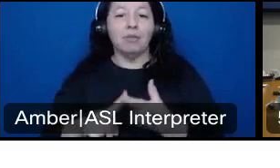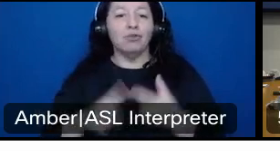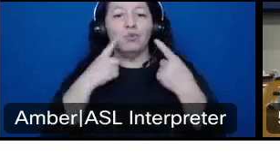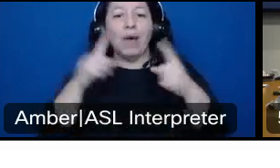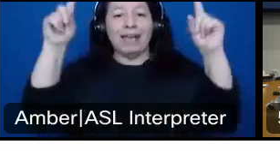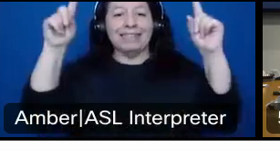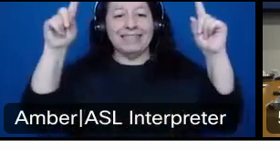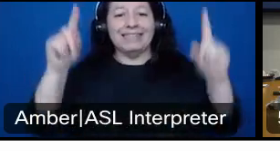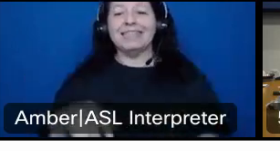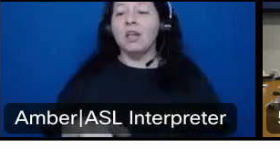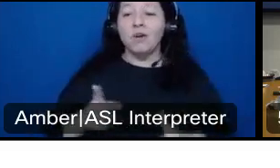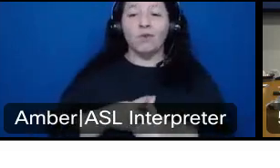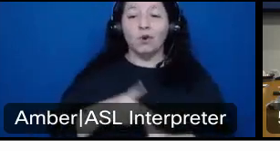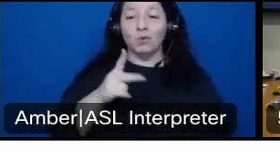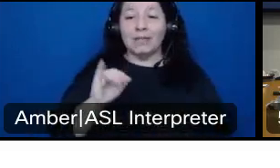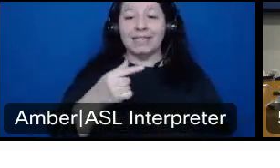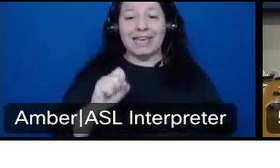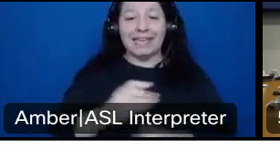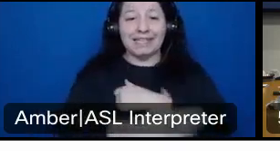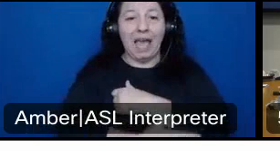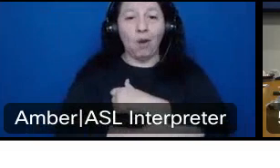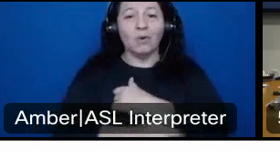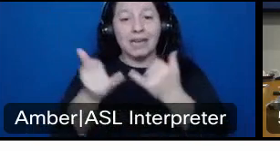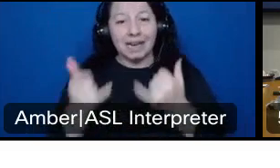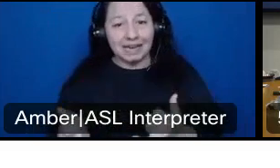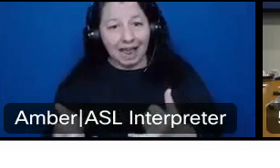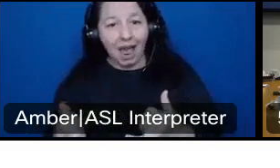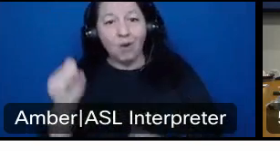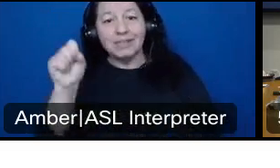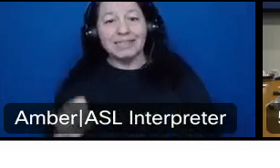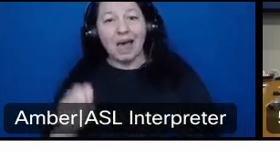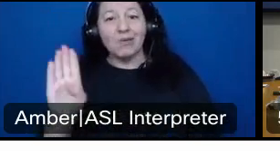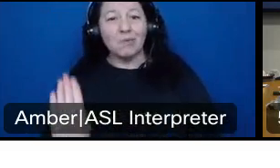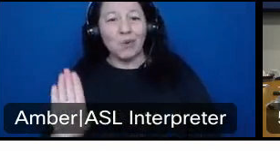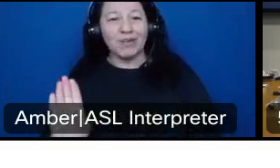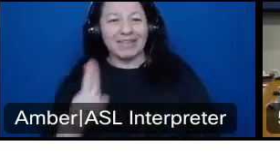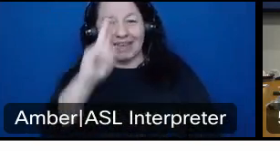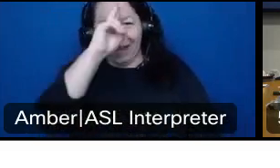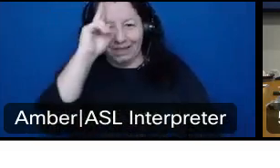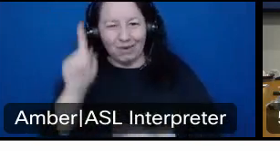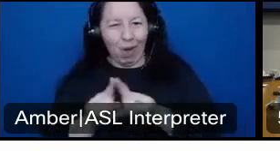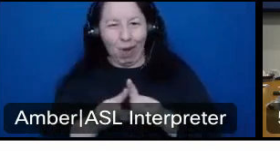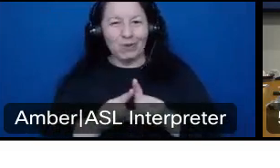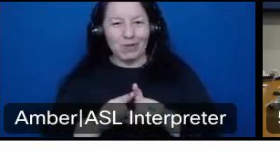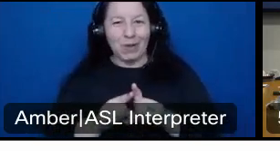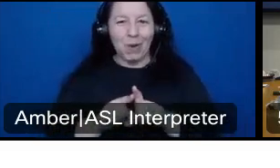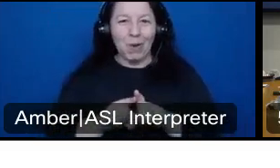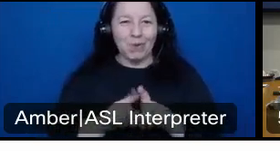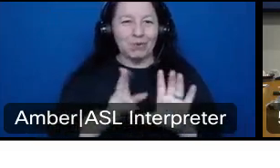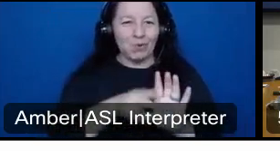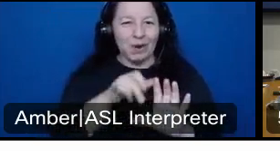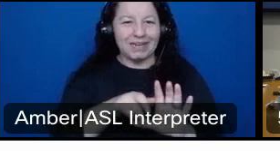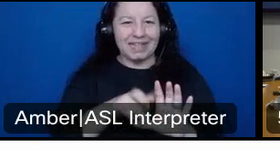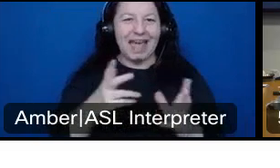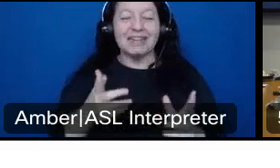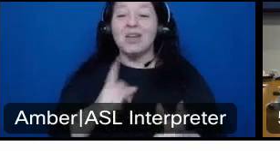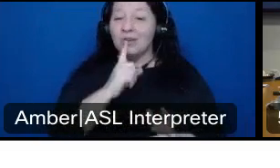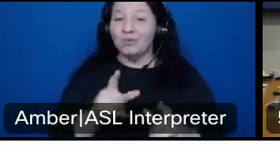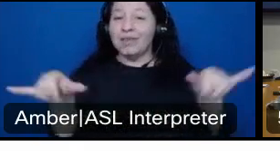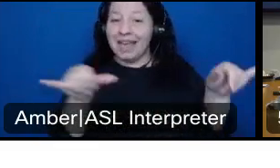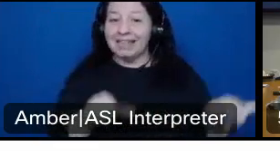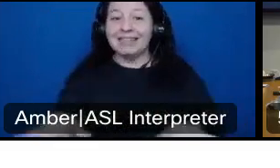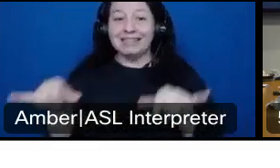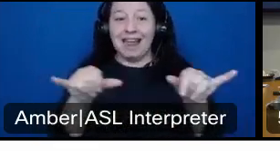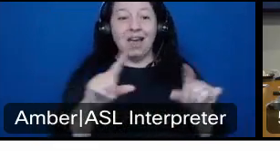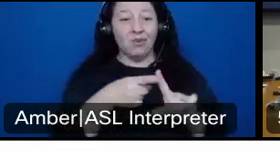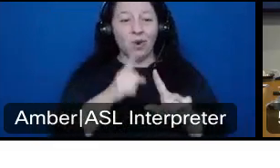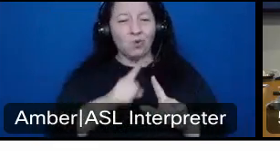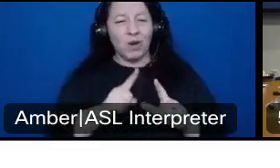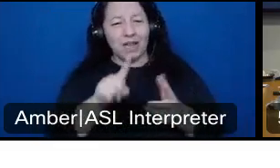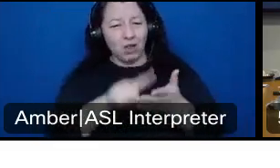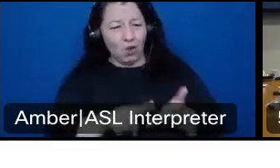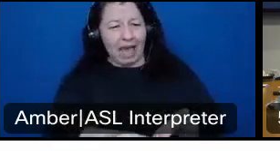And now our South Brooklyn hospital has joined it as well. It, it, it's really a standard when you look at it, that's all about empowering nurses.